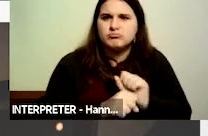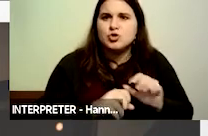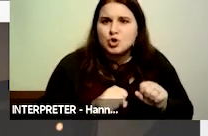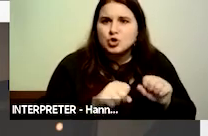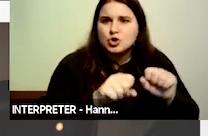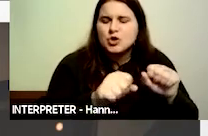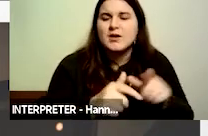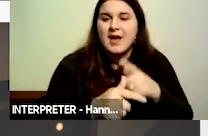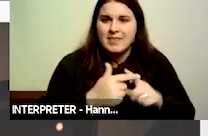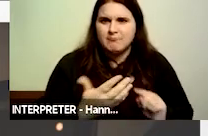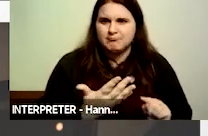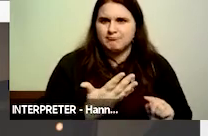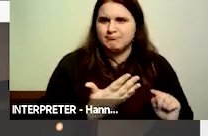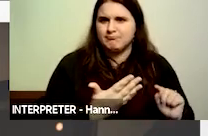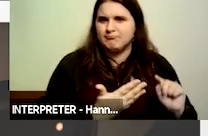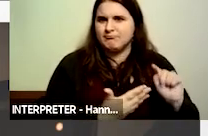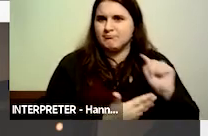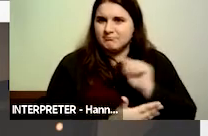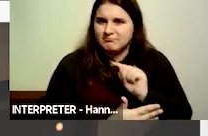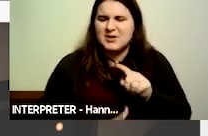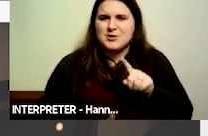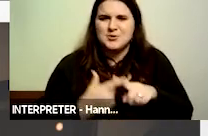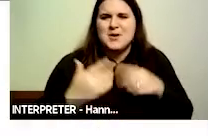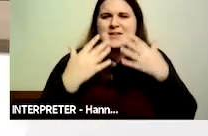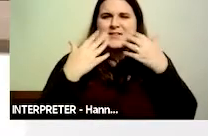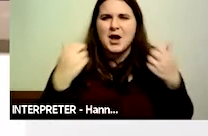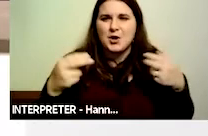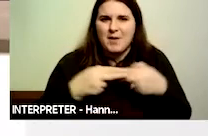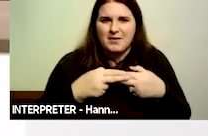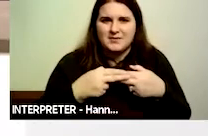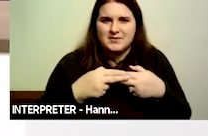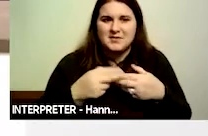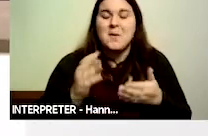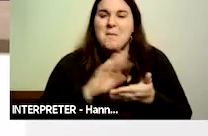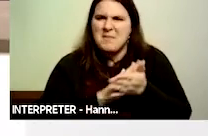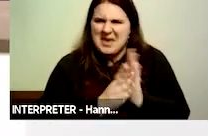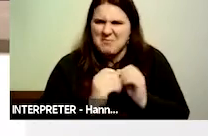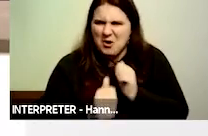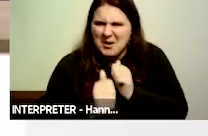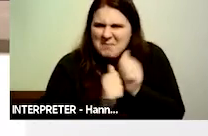because they became very competitive because they could display their badges and their offices.